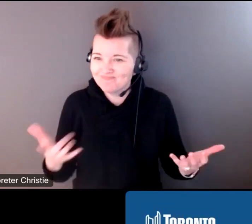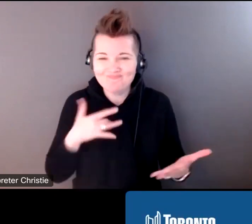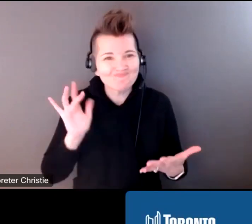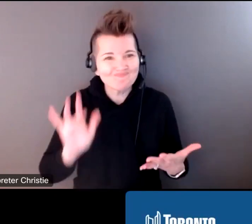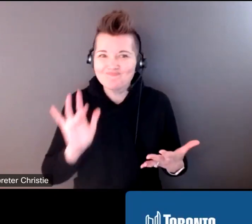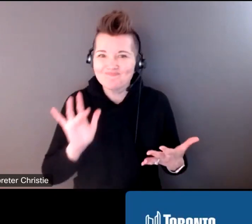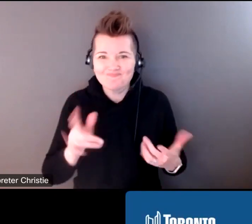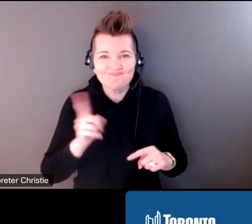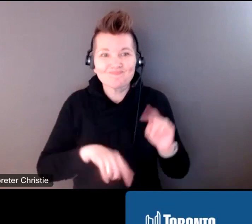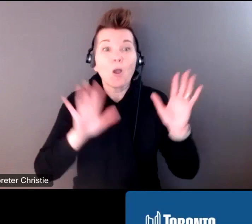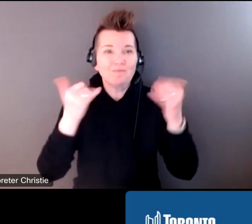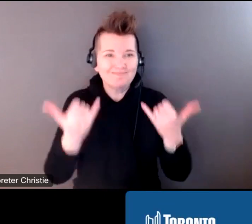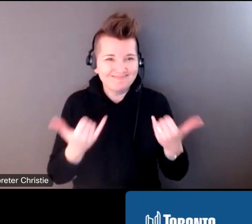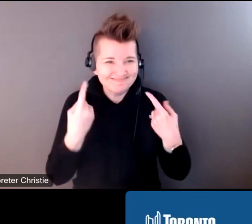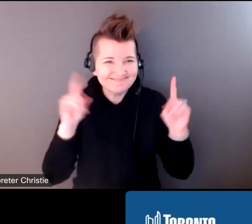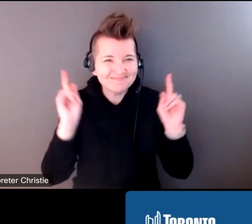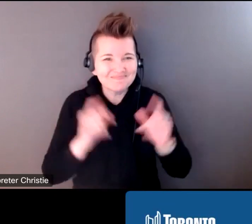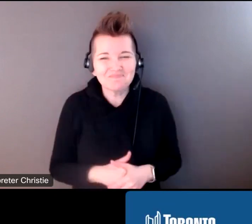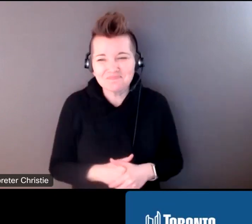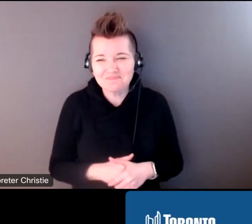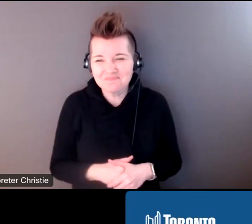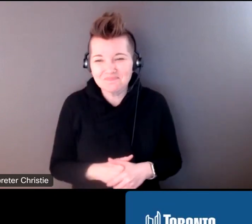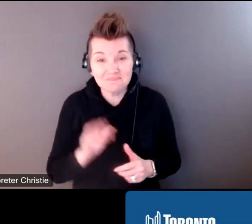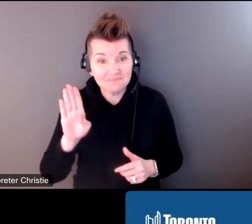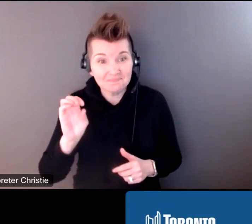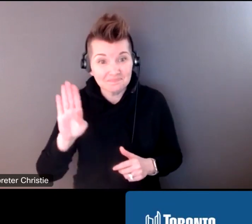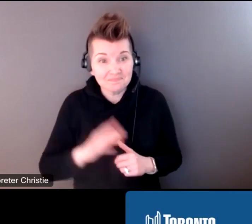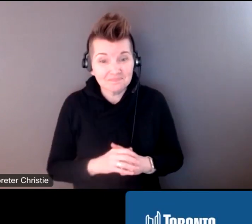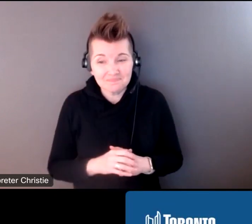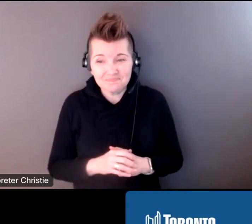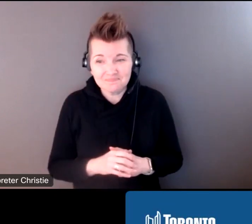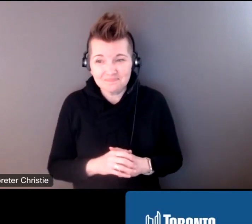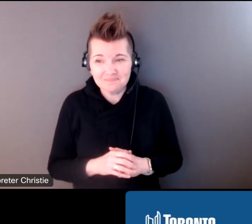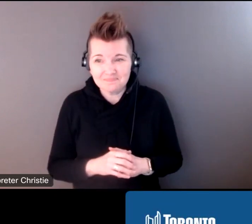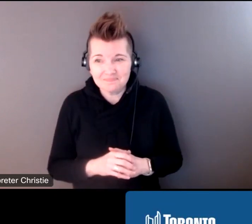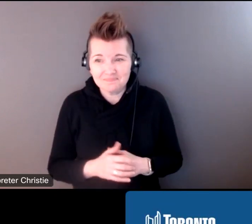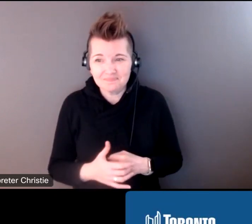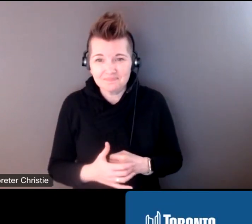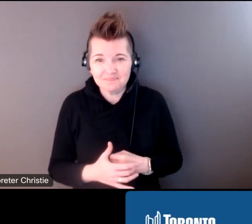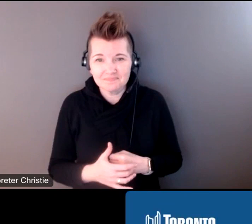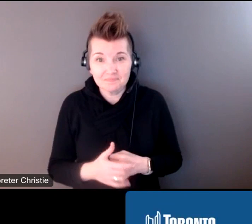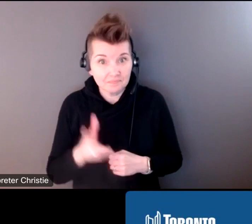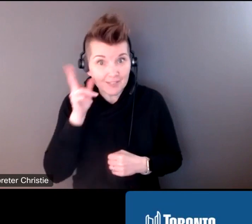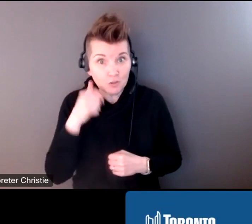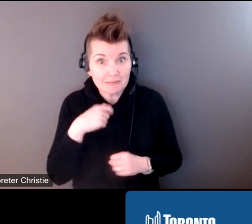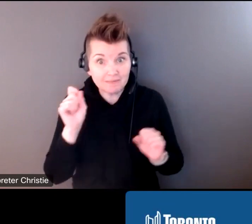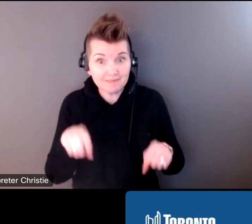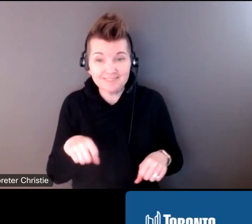There we go. Speaker: Can I be heard okay? Charissa Iogna: Perfect.